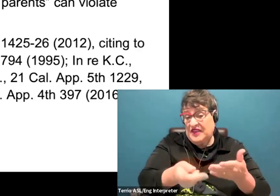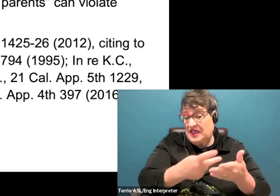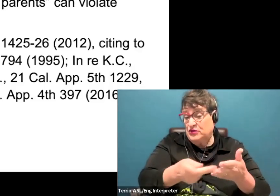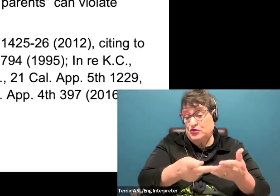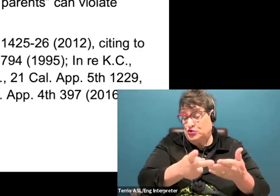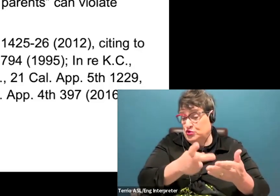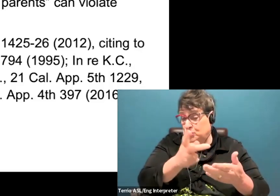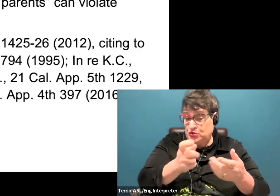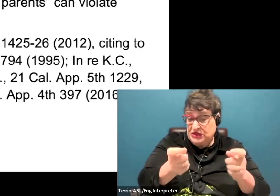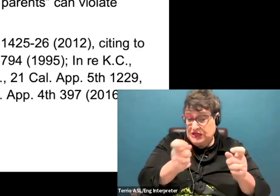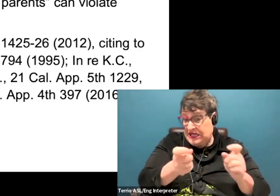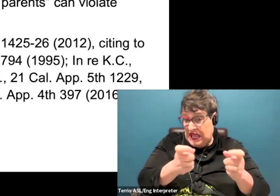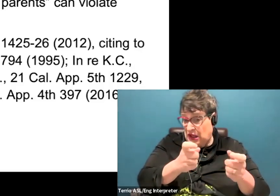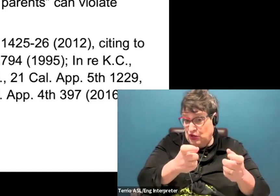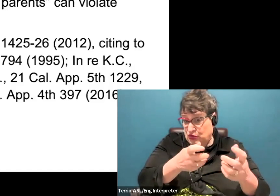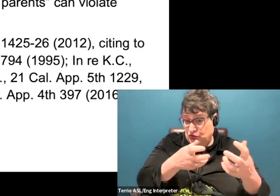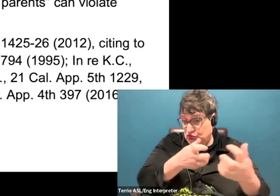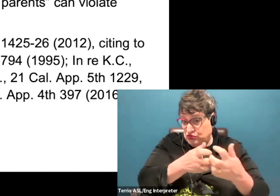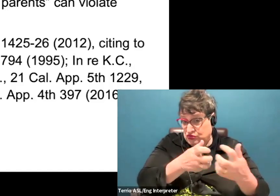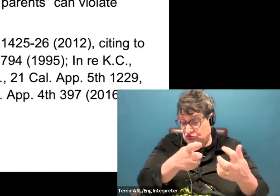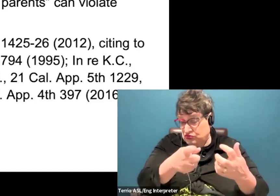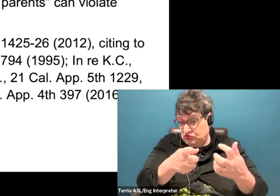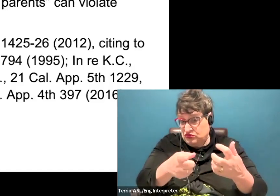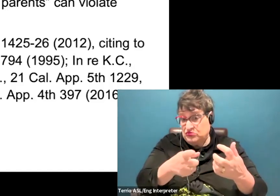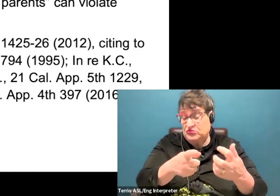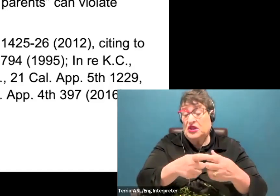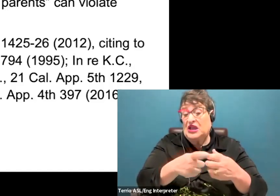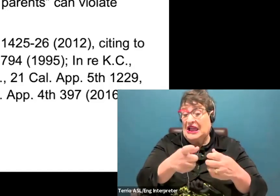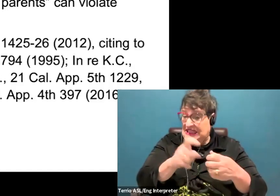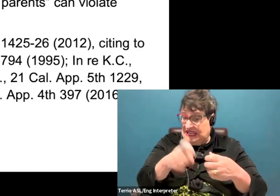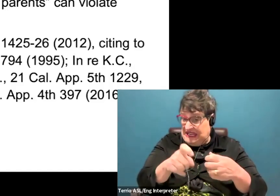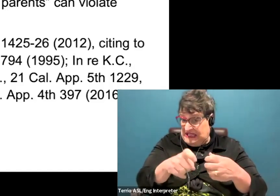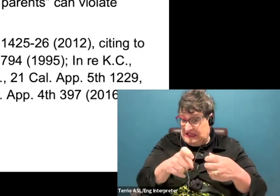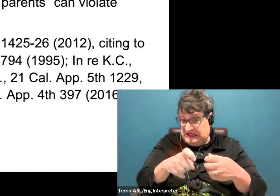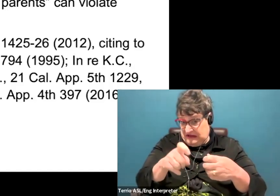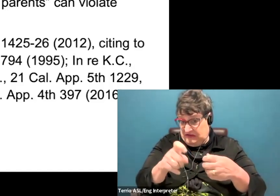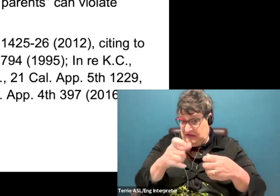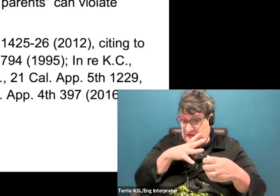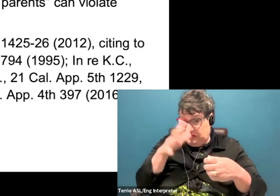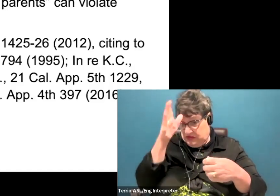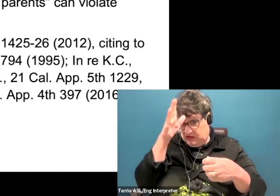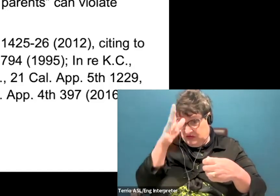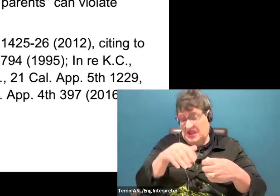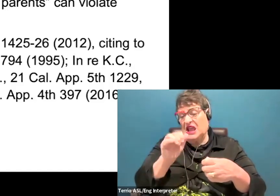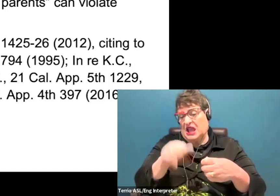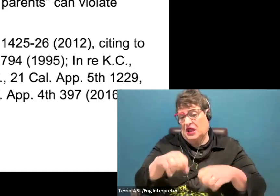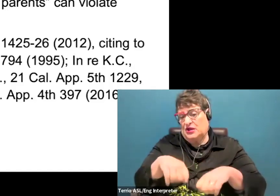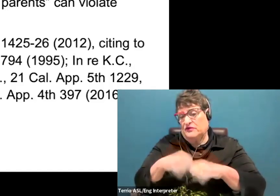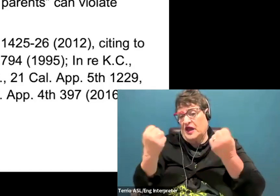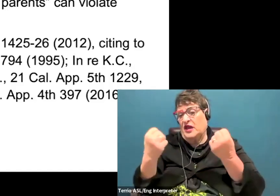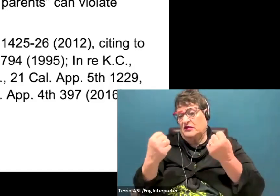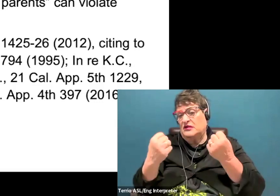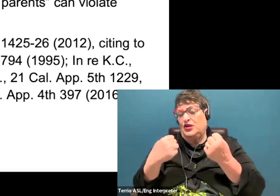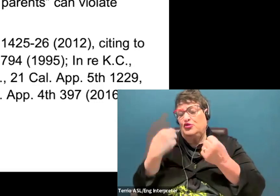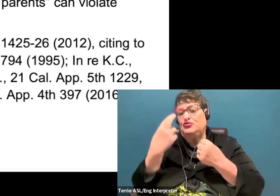of accommodate and failure to tailor and accommodate the needs of disabled parents can violate reasonable efforts. That's a bit closer to the In re